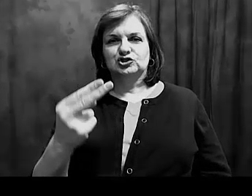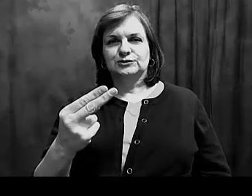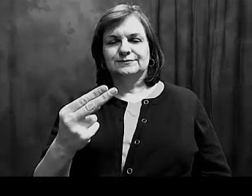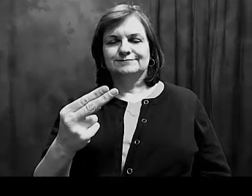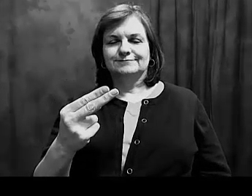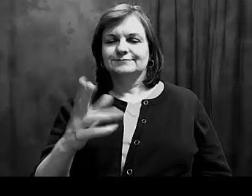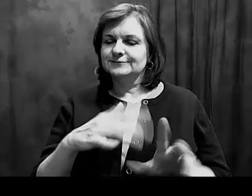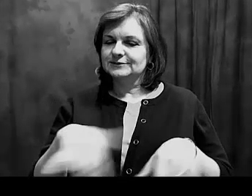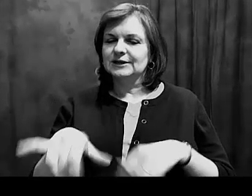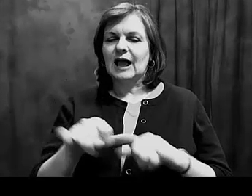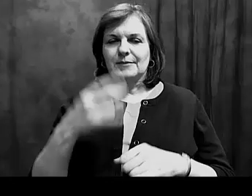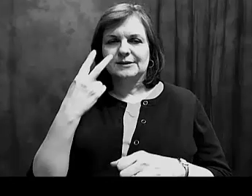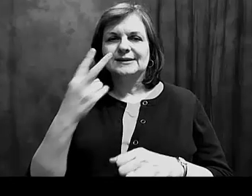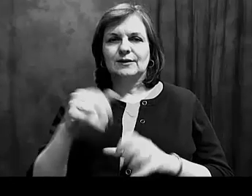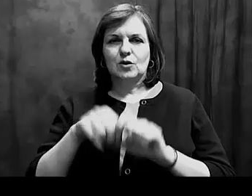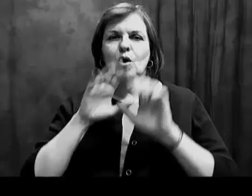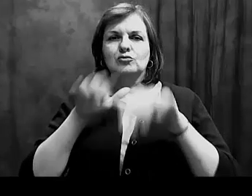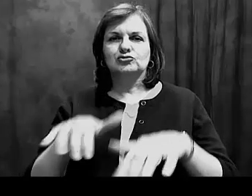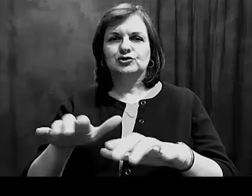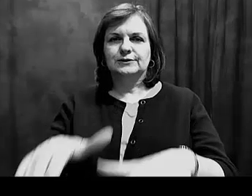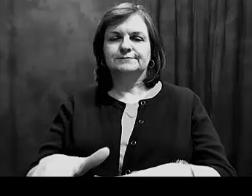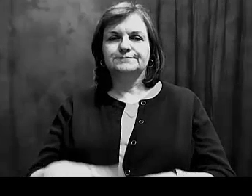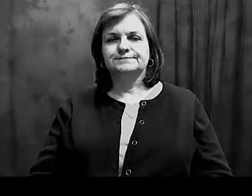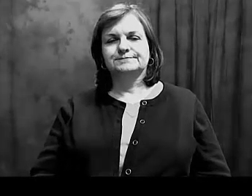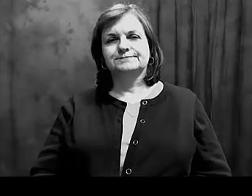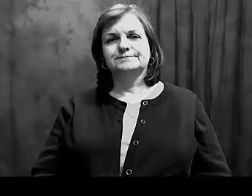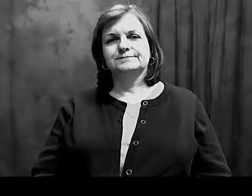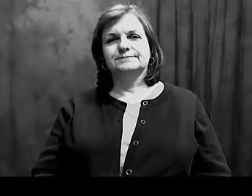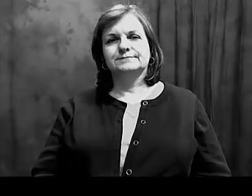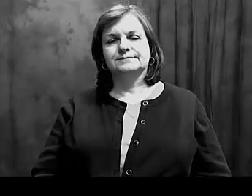very common in the oceans when we look at these